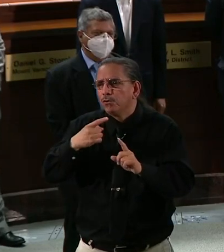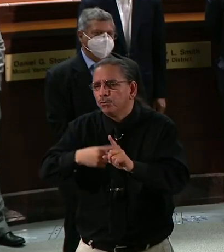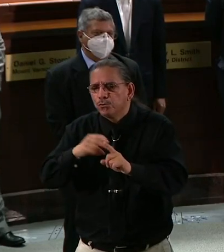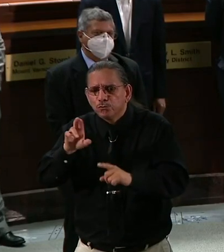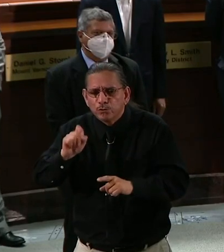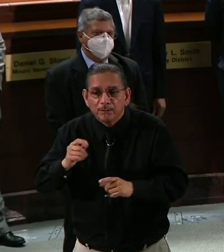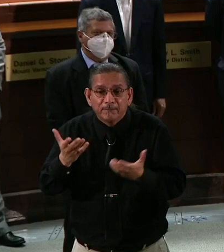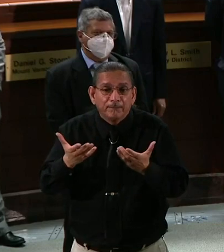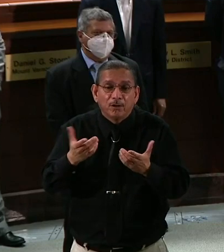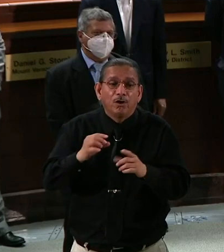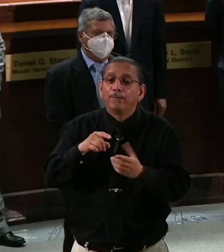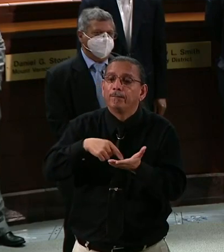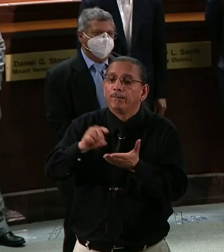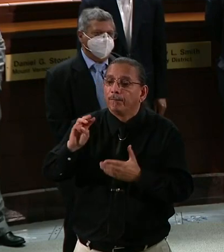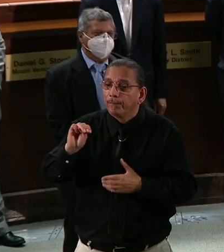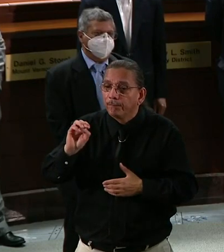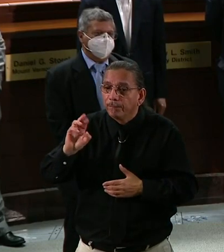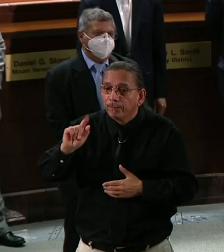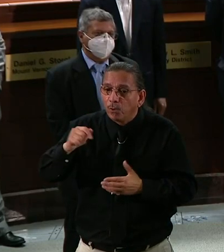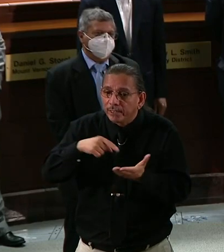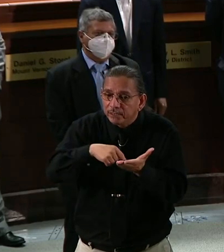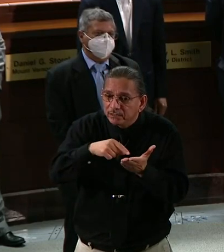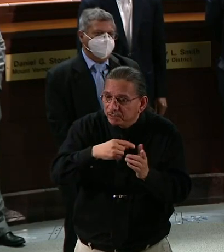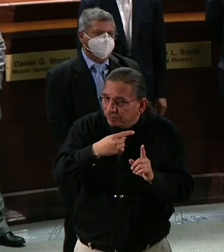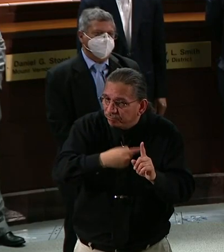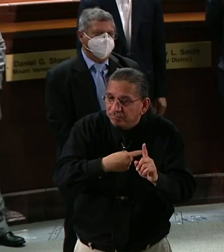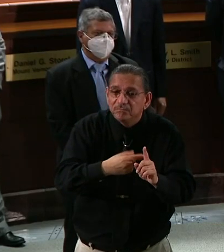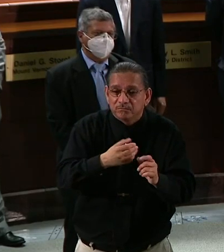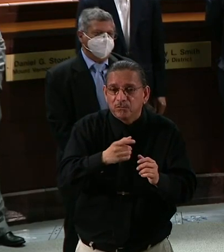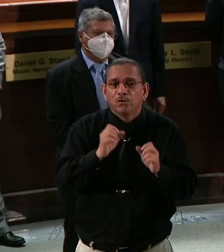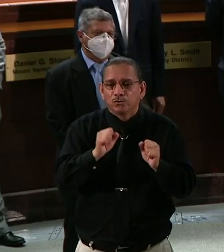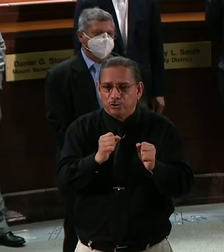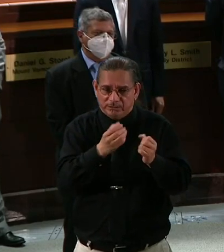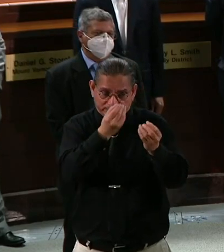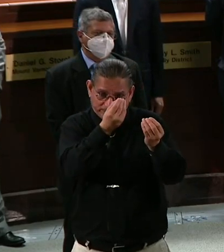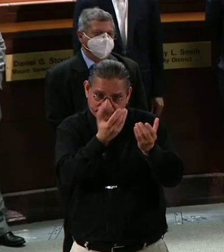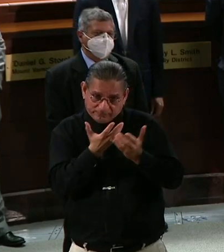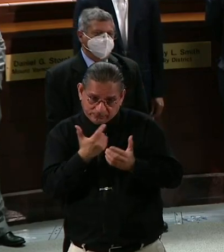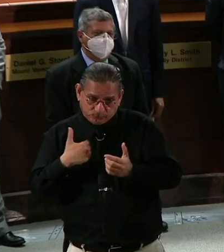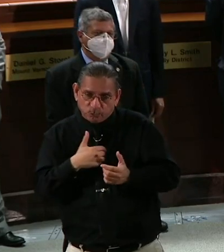MYSTERY OSHA. PERSONA EVEN